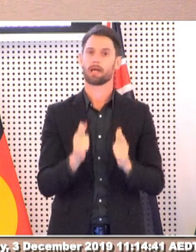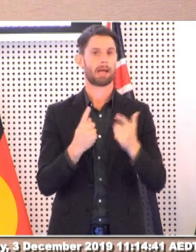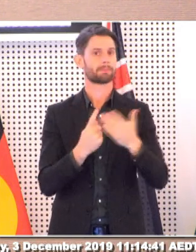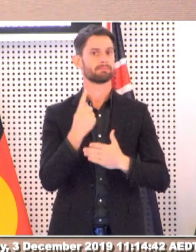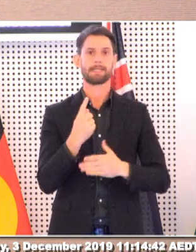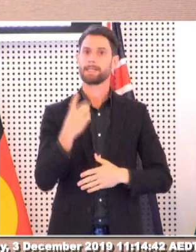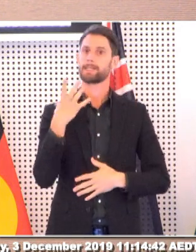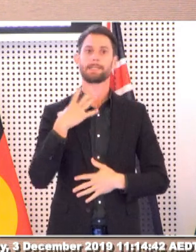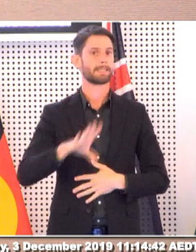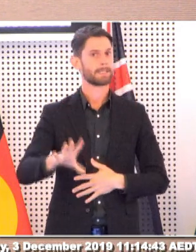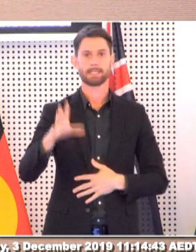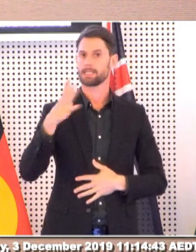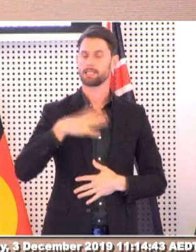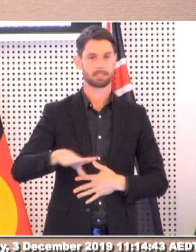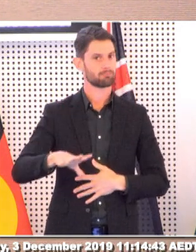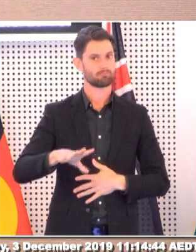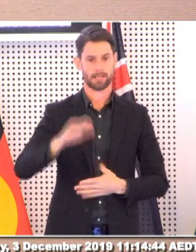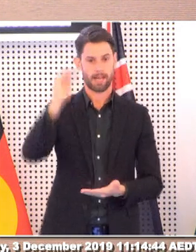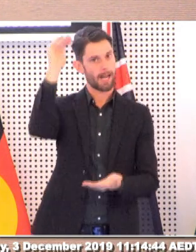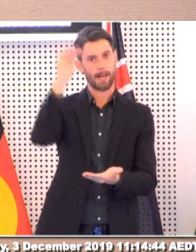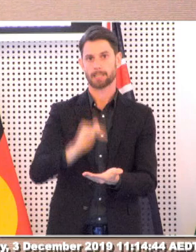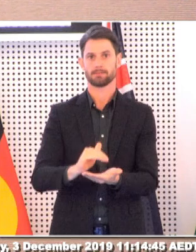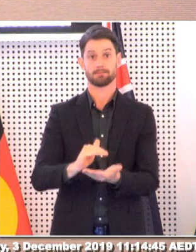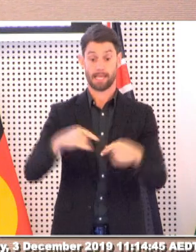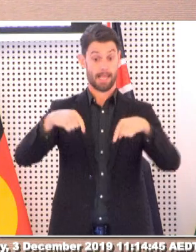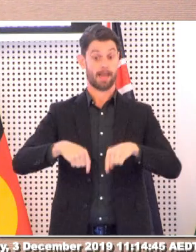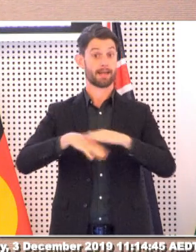particularly in this State as well, that we tend to be potentially